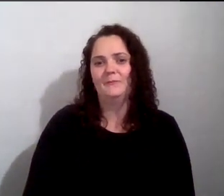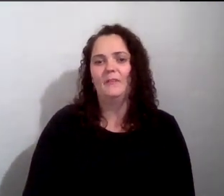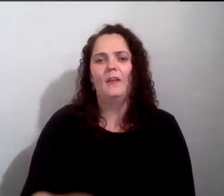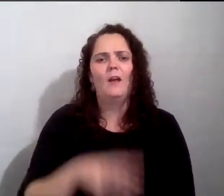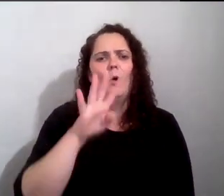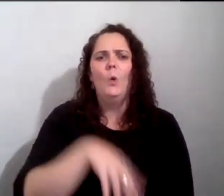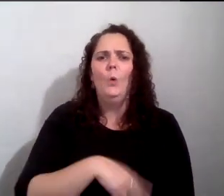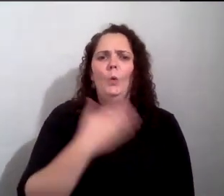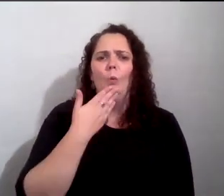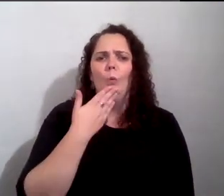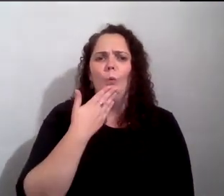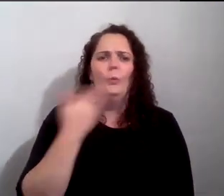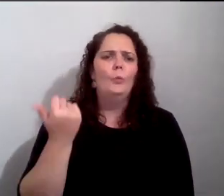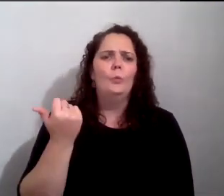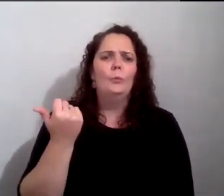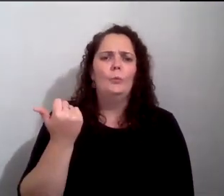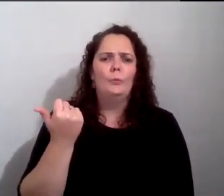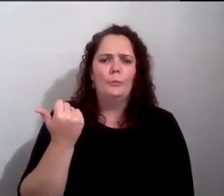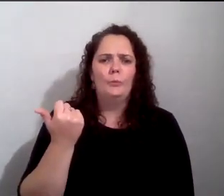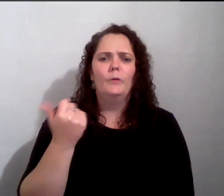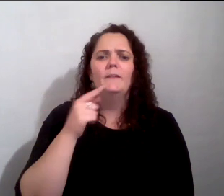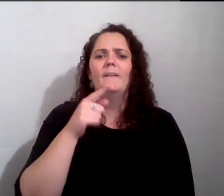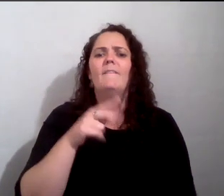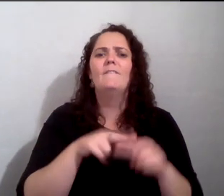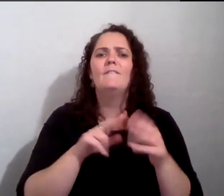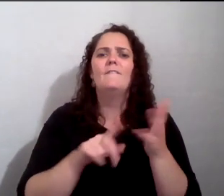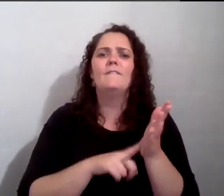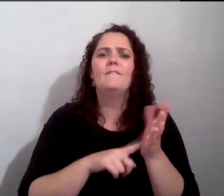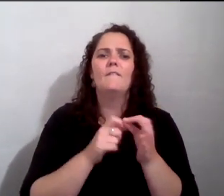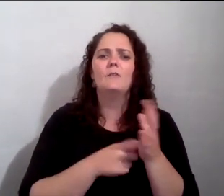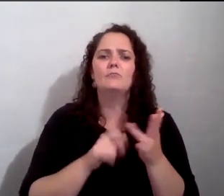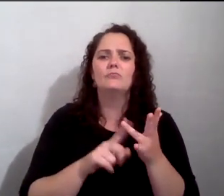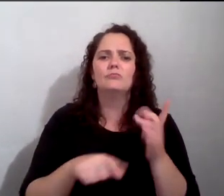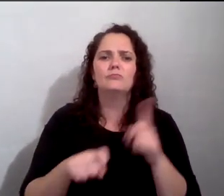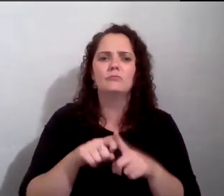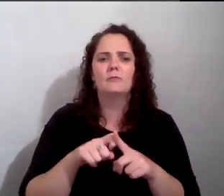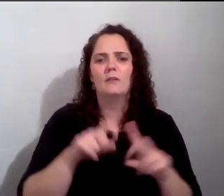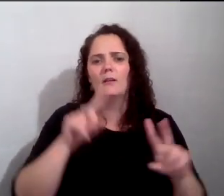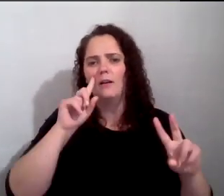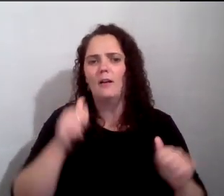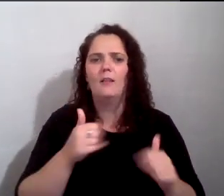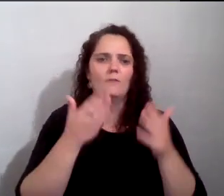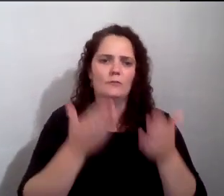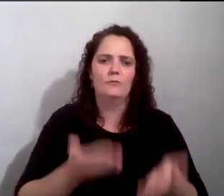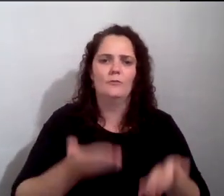work, Fullbrook had a great affection for Hill and he saw her as a kind of embodiment of an